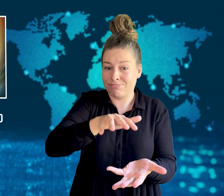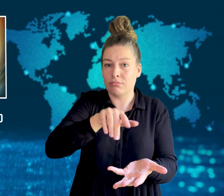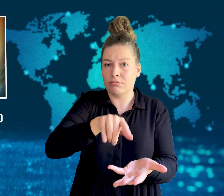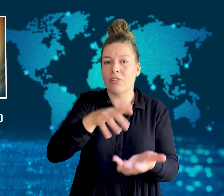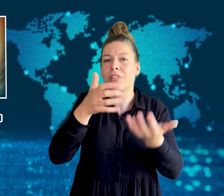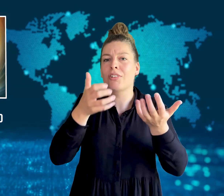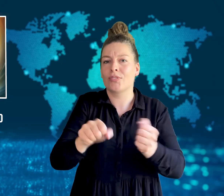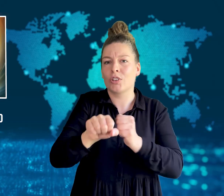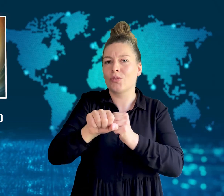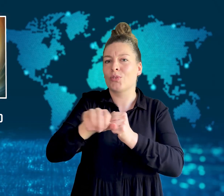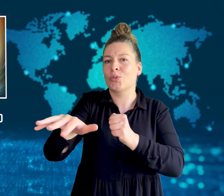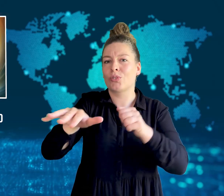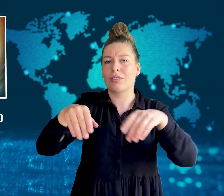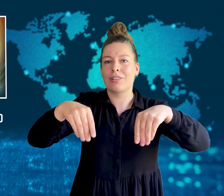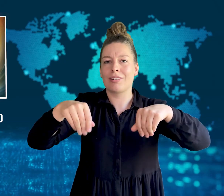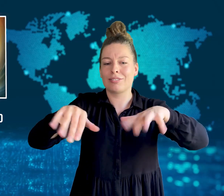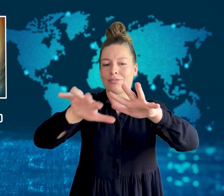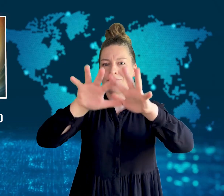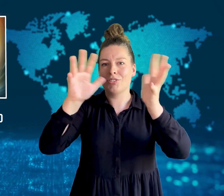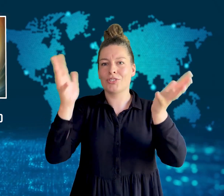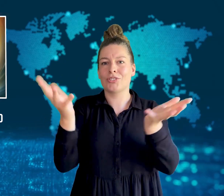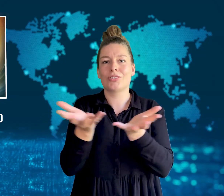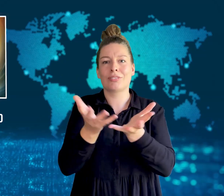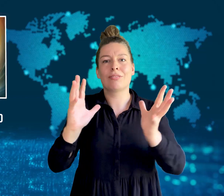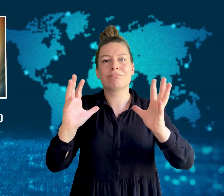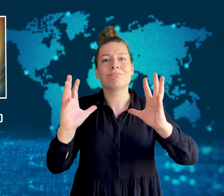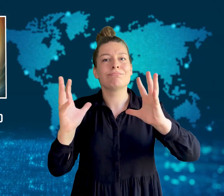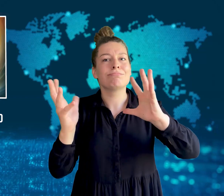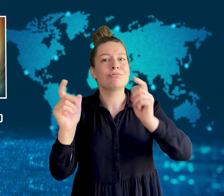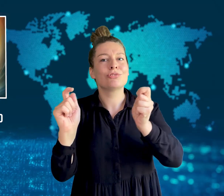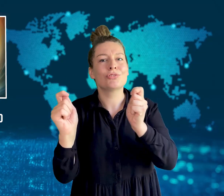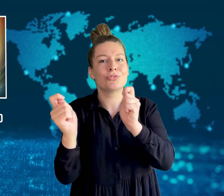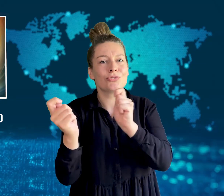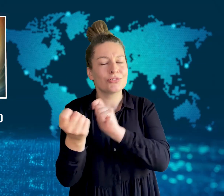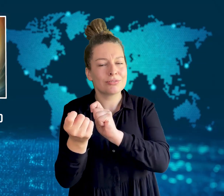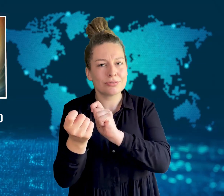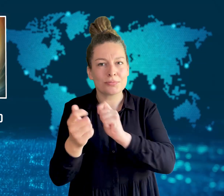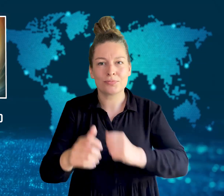the Earth's mass changes. This has led to the shift.